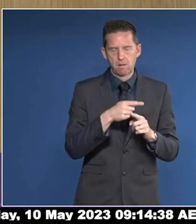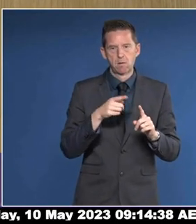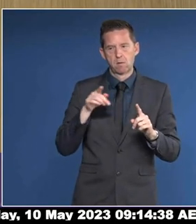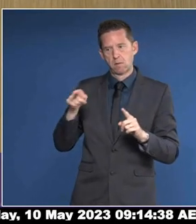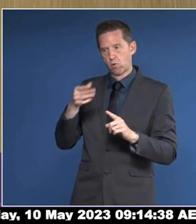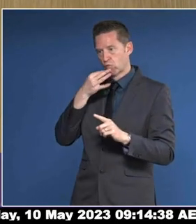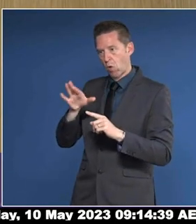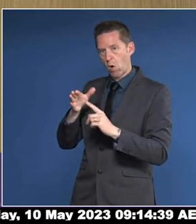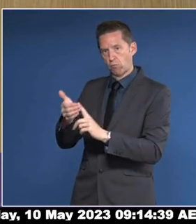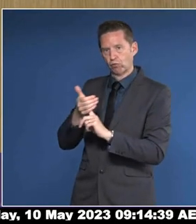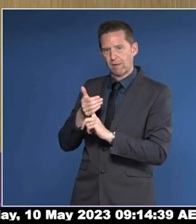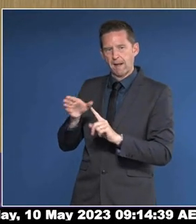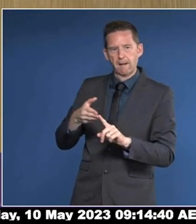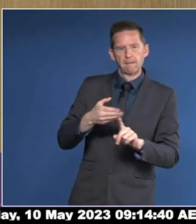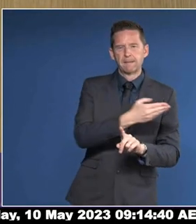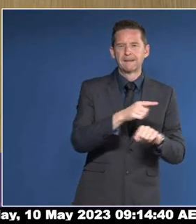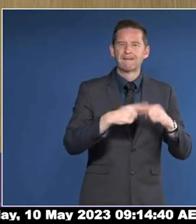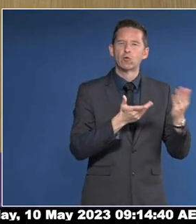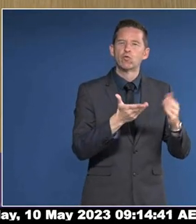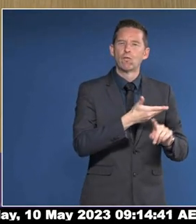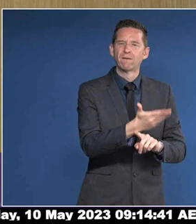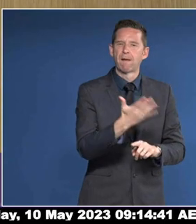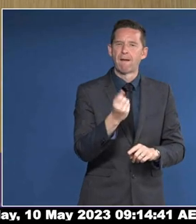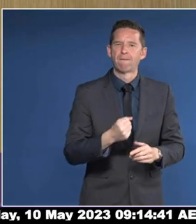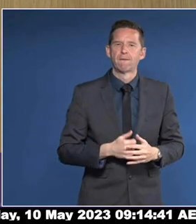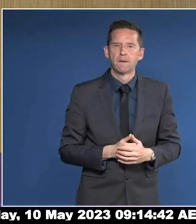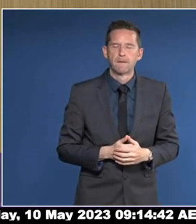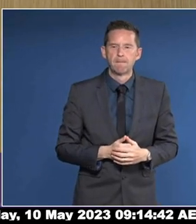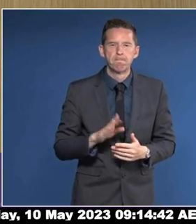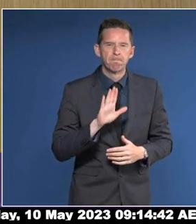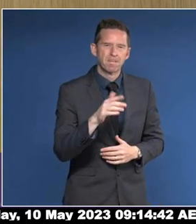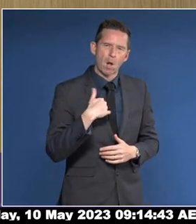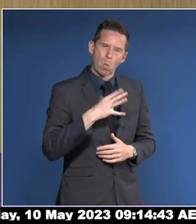I want to take you now to paragraph 5 of your statement. Yes.